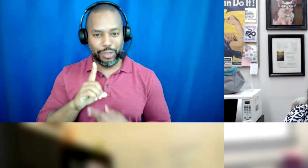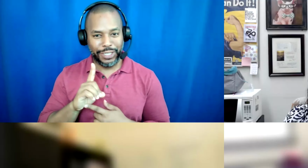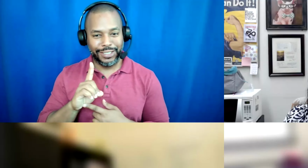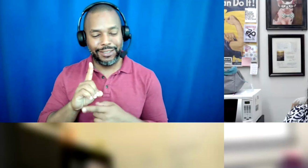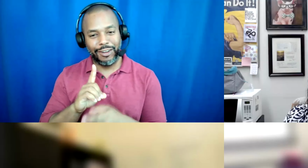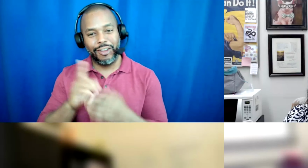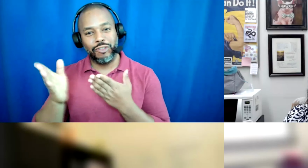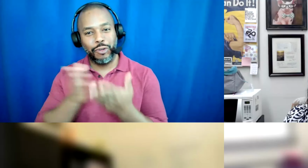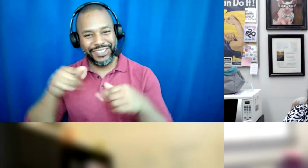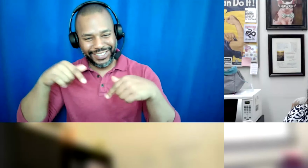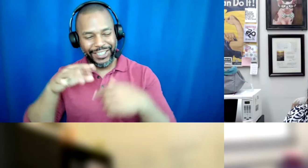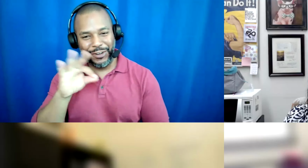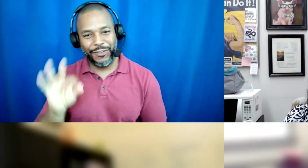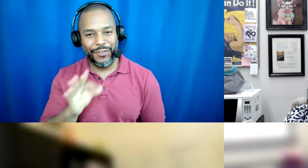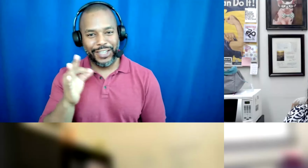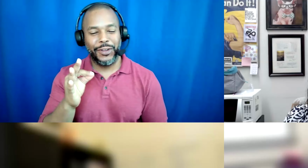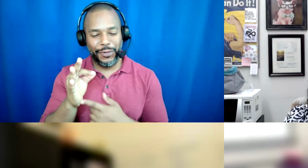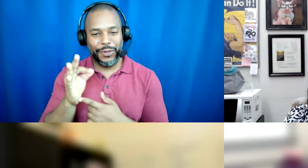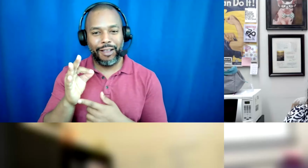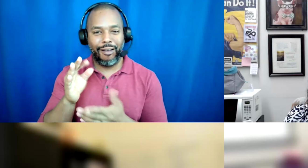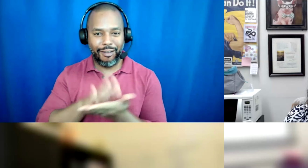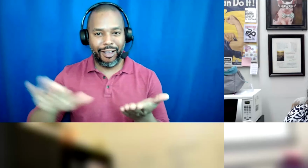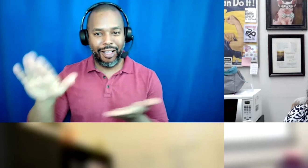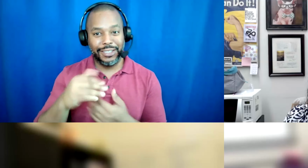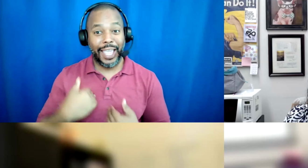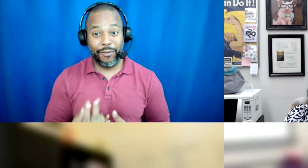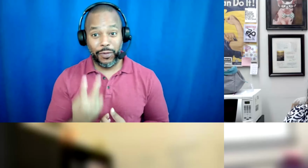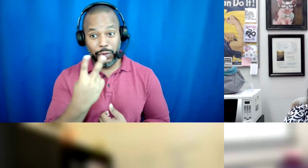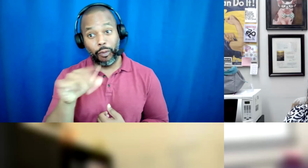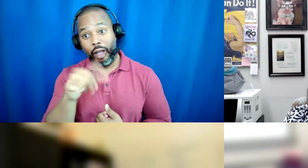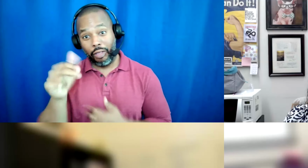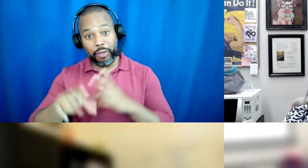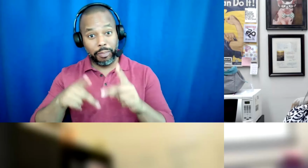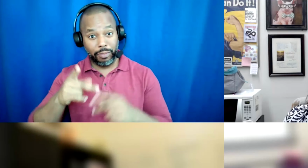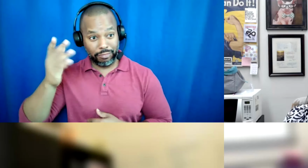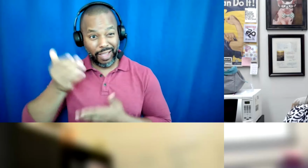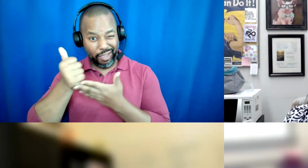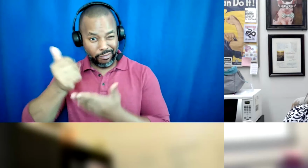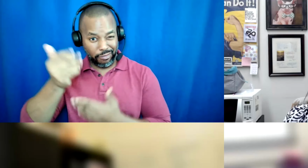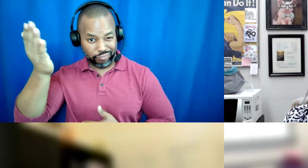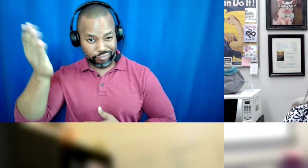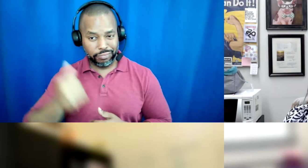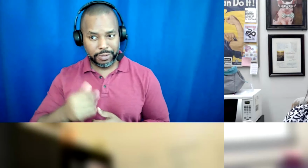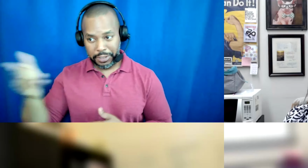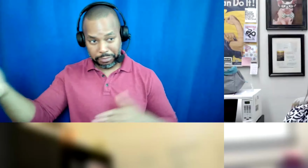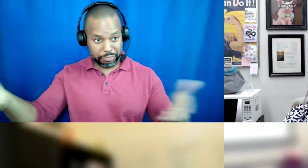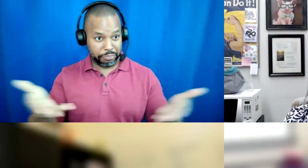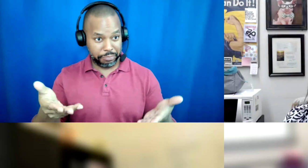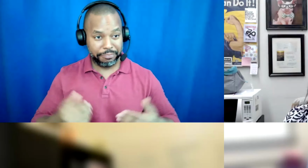I have two other co-presenters today. I'll give them a moment to introduce themselves. Sure.